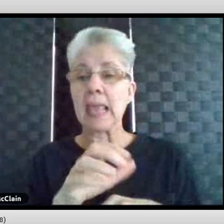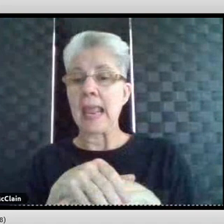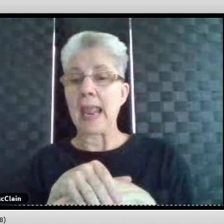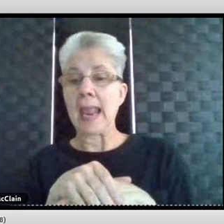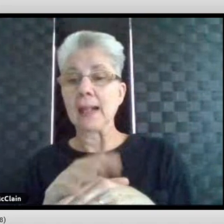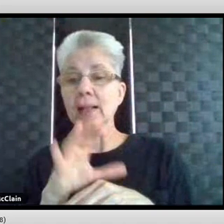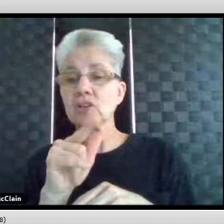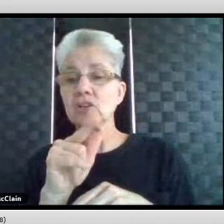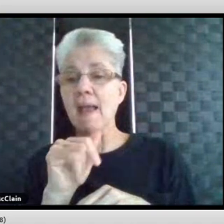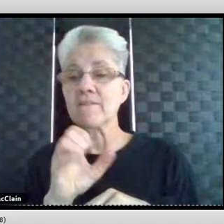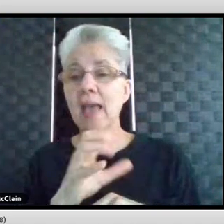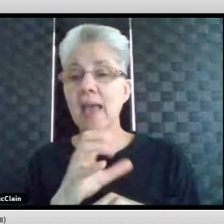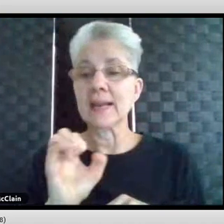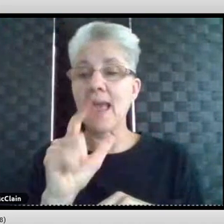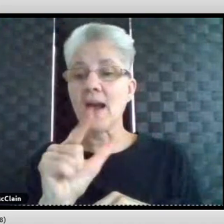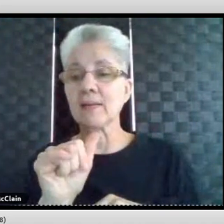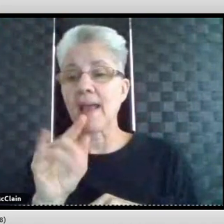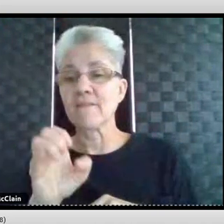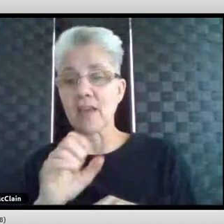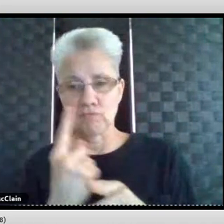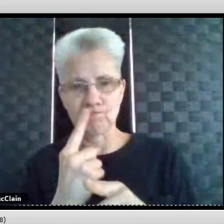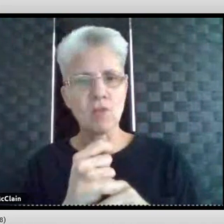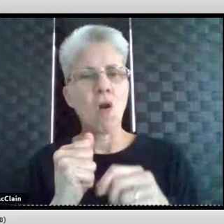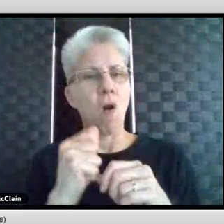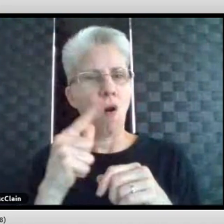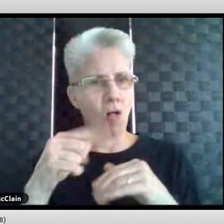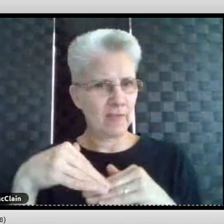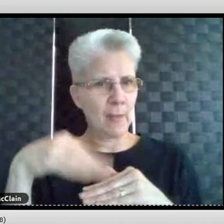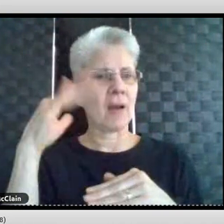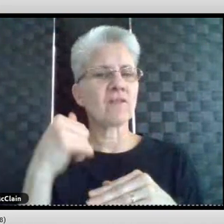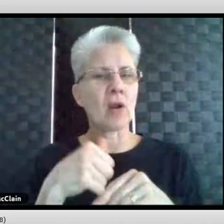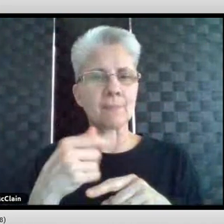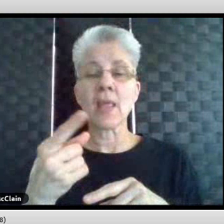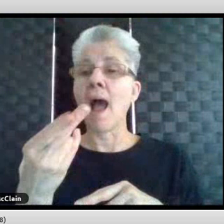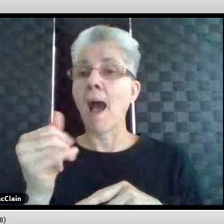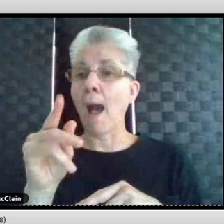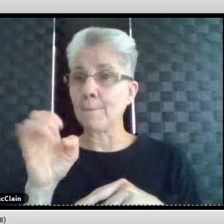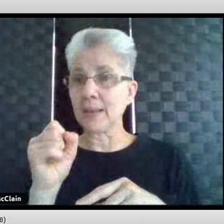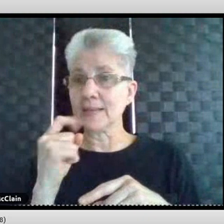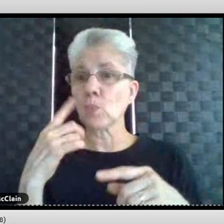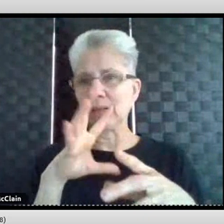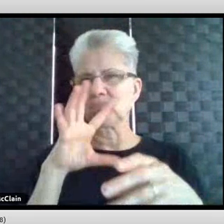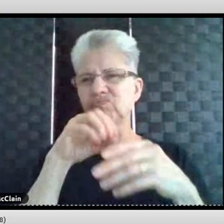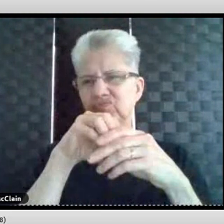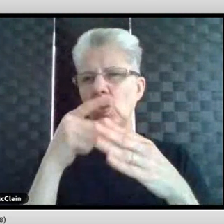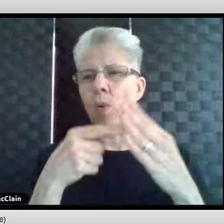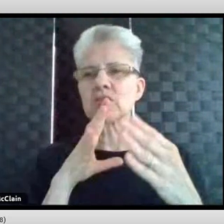café." Absolutely, all of the above. Hobbies -- We kind of wrapped up into we were just talking about